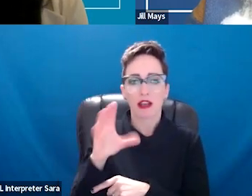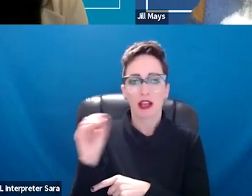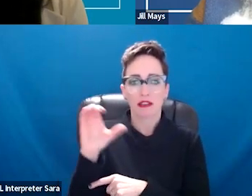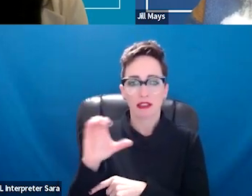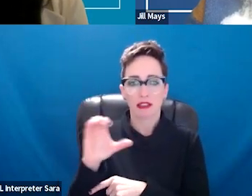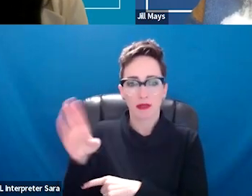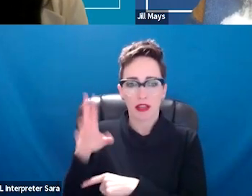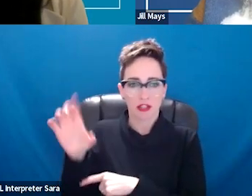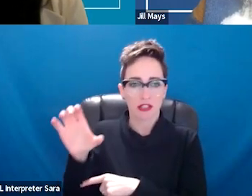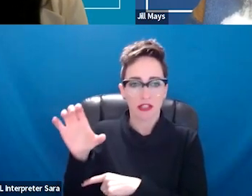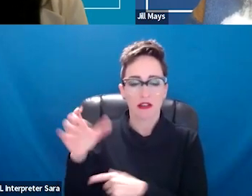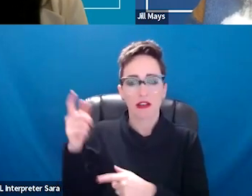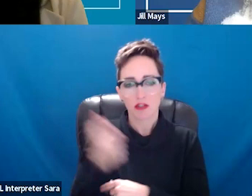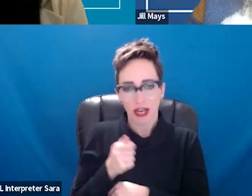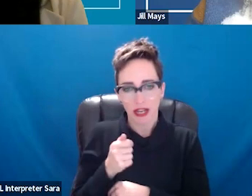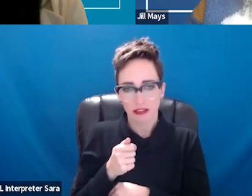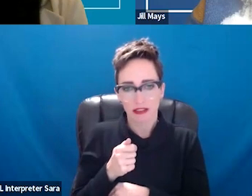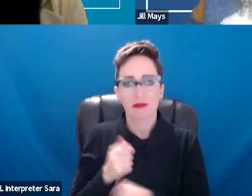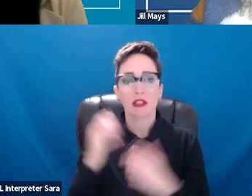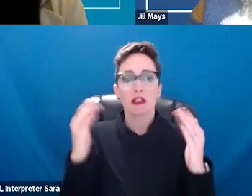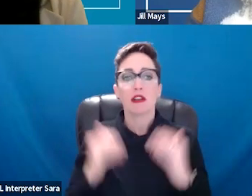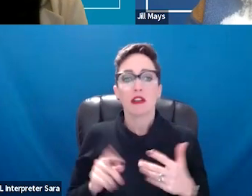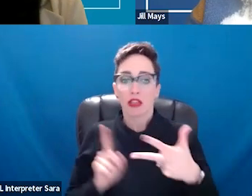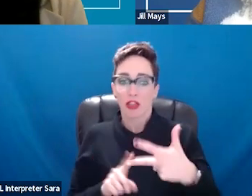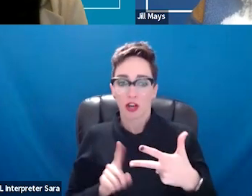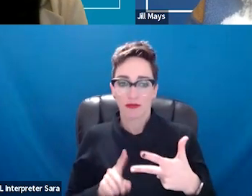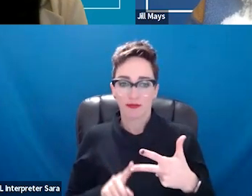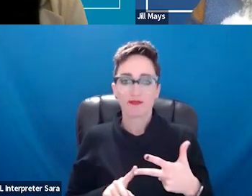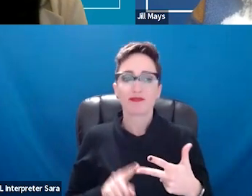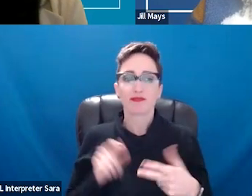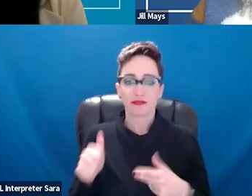Additionally, as Assistant Director of the Office of Adult Mental